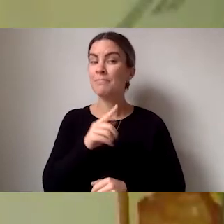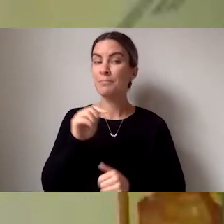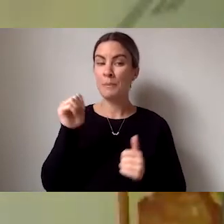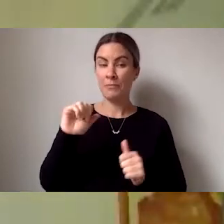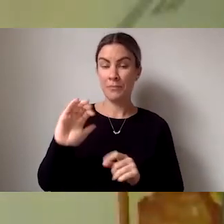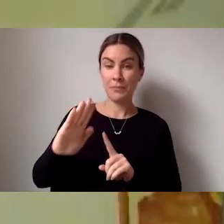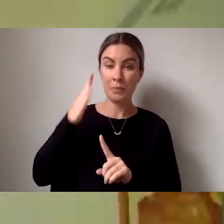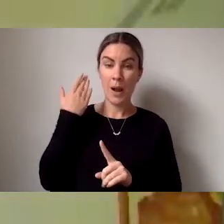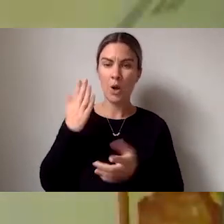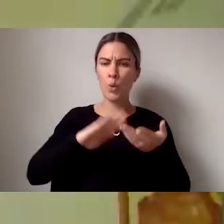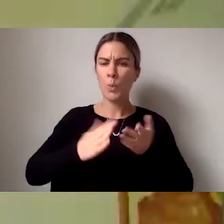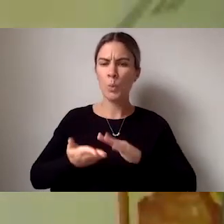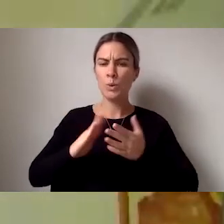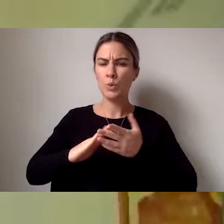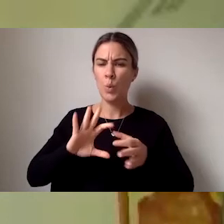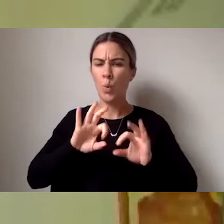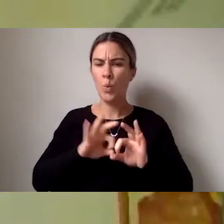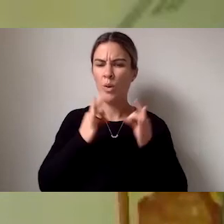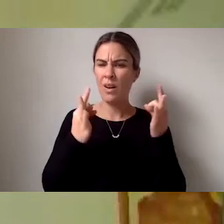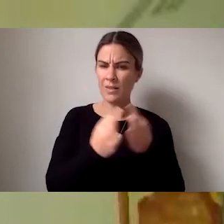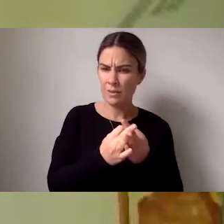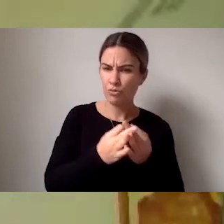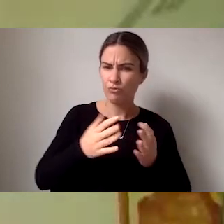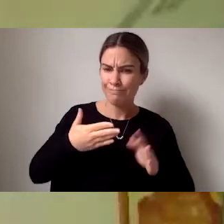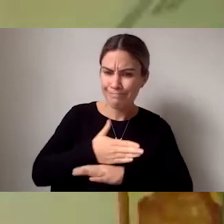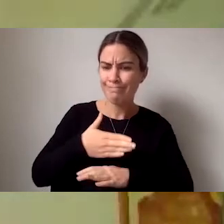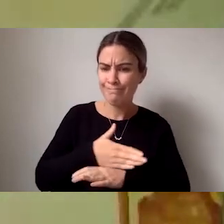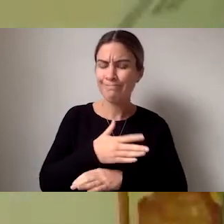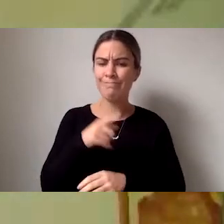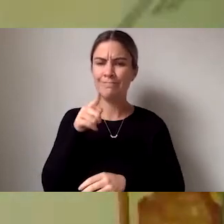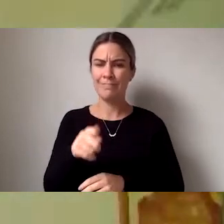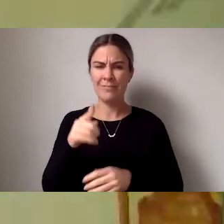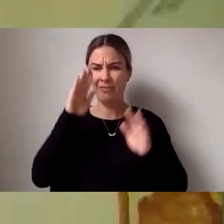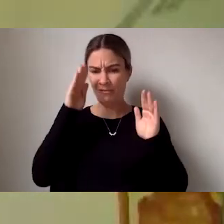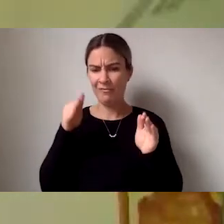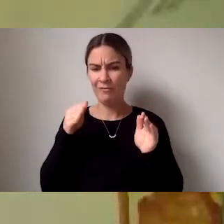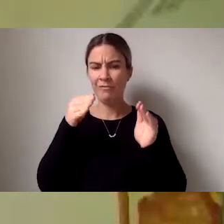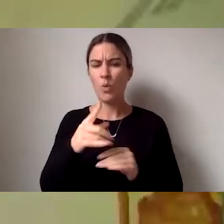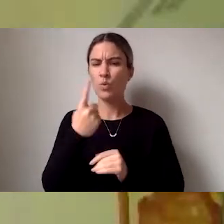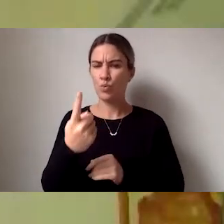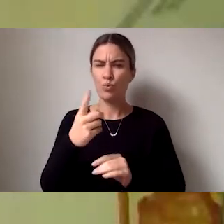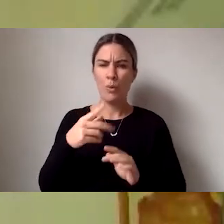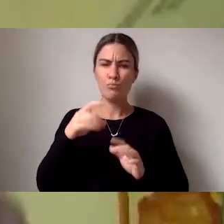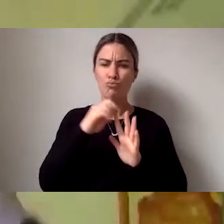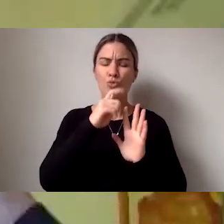Victoria's community education project, focused on prevention of violence and sexual assault.